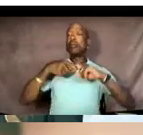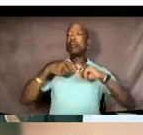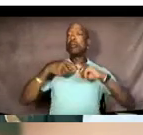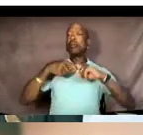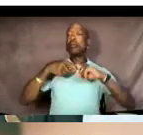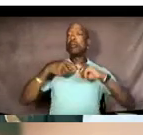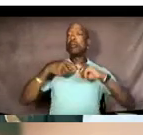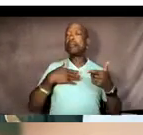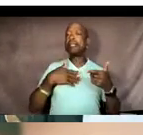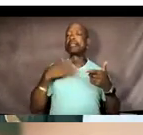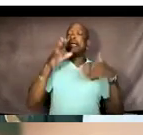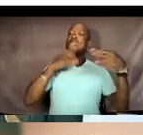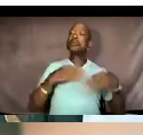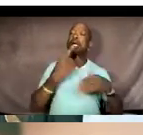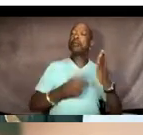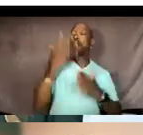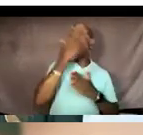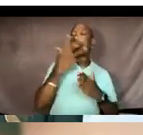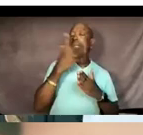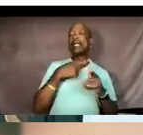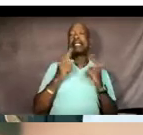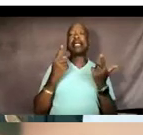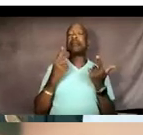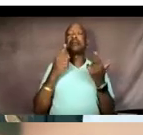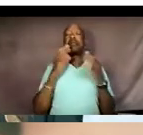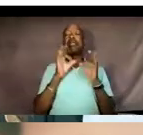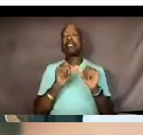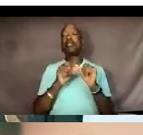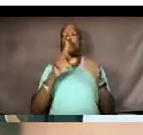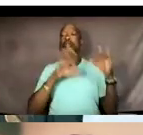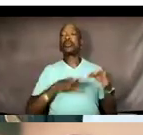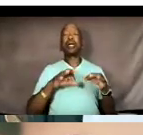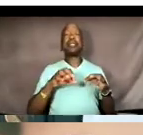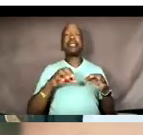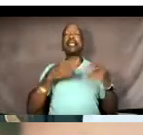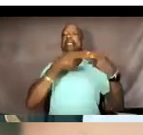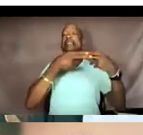continuing to describe the slides thank you so much uh sure this is in Ngozi speaking my